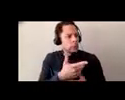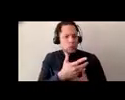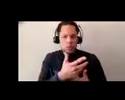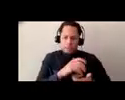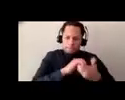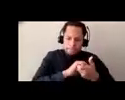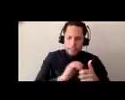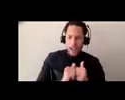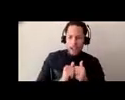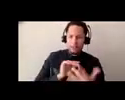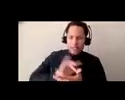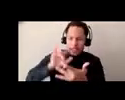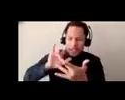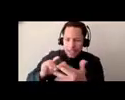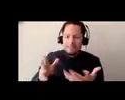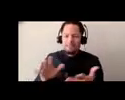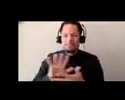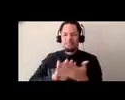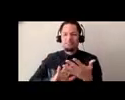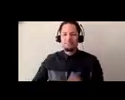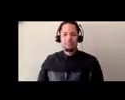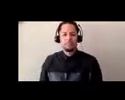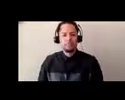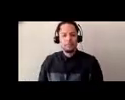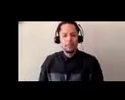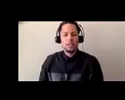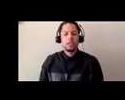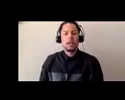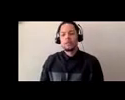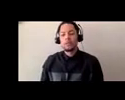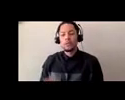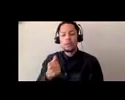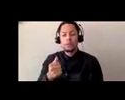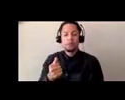So we just have a few minutes left.